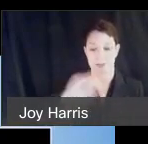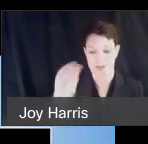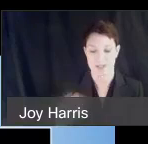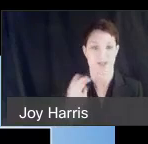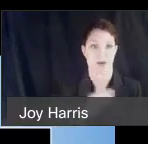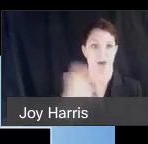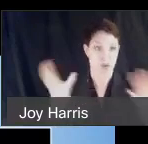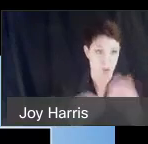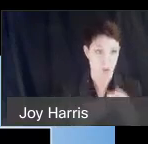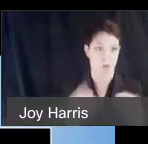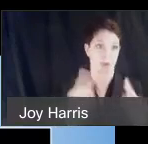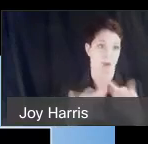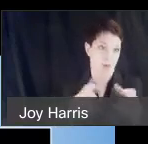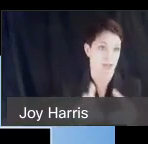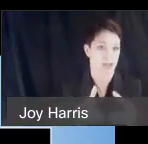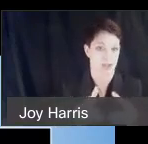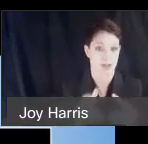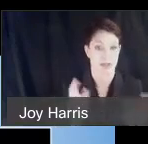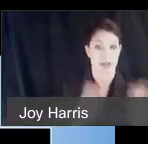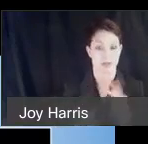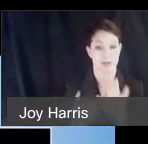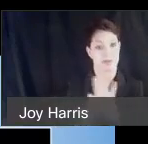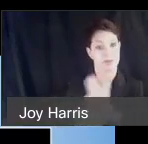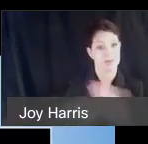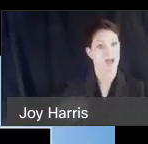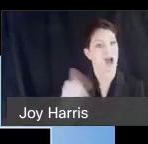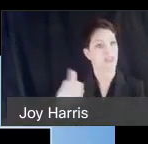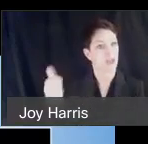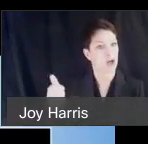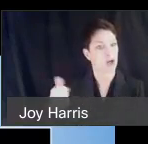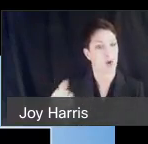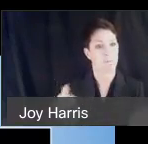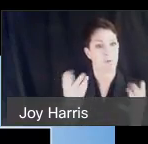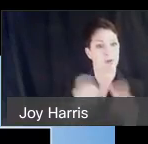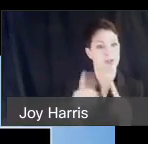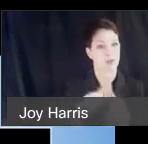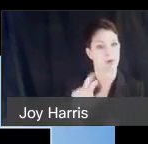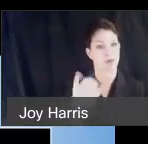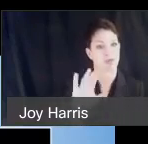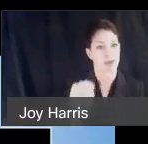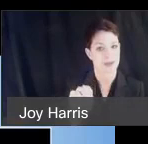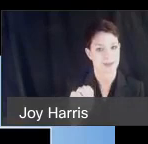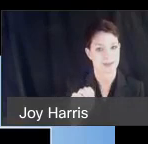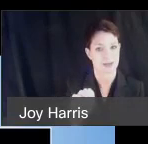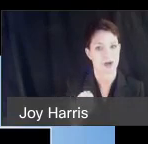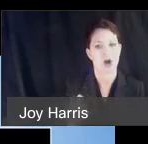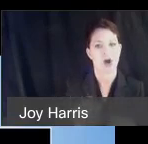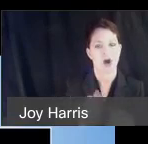and individuals that identify as other or multiple races are also somewhat overrepresented here.